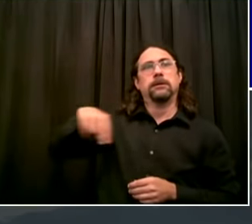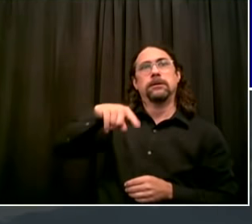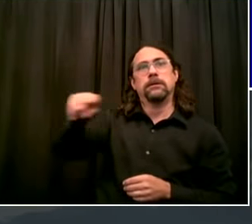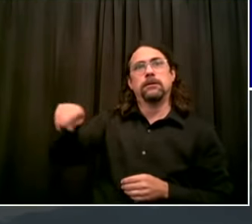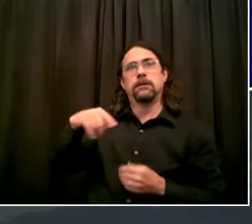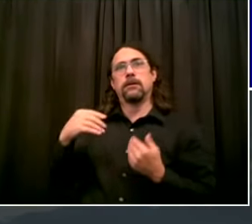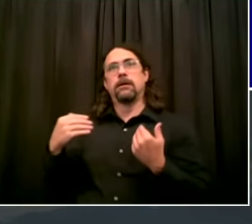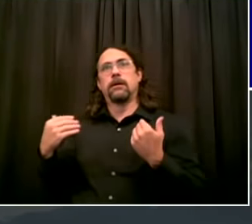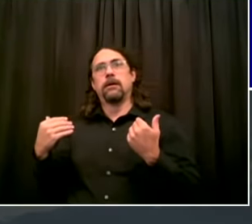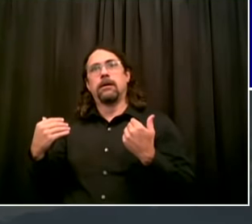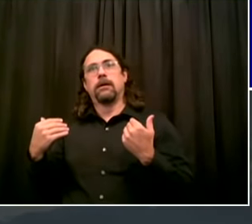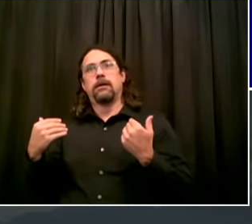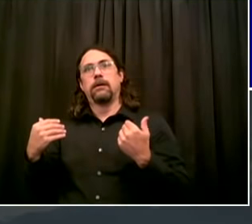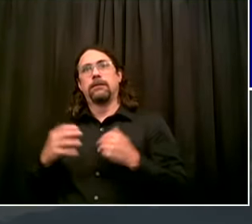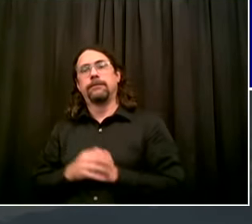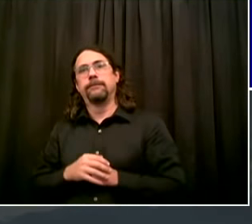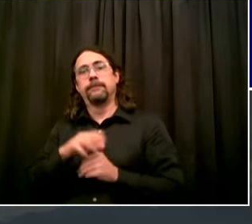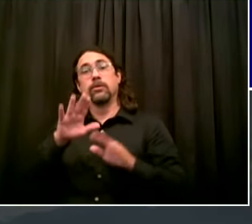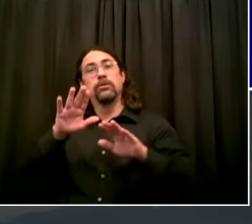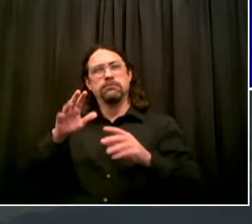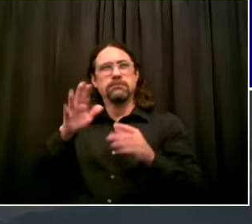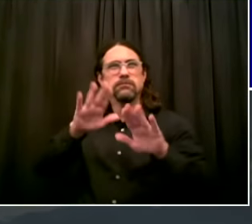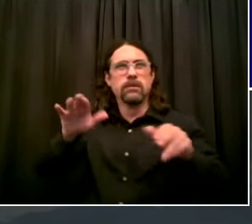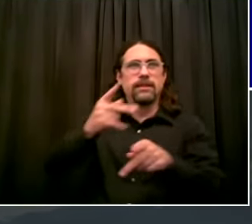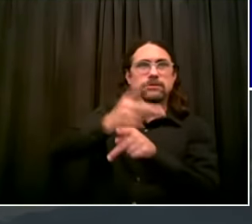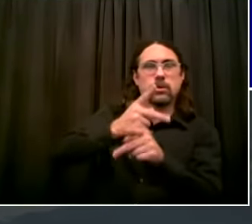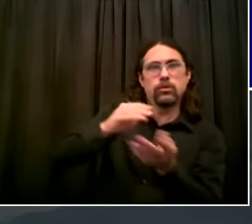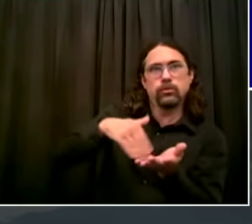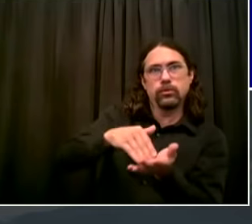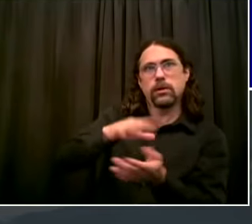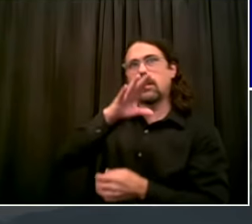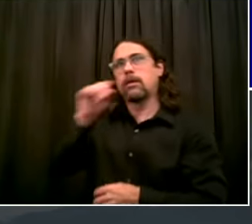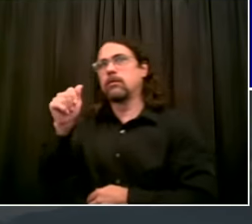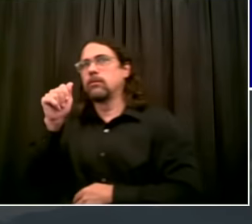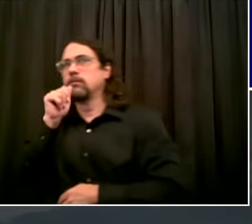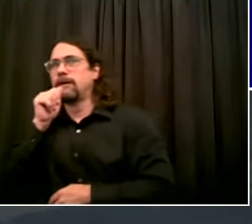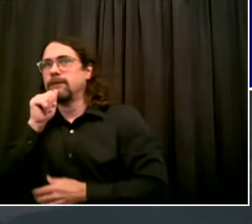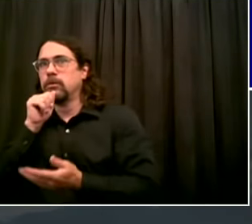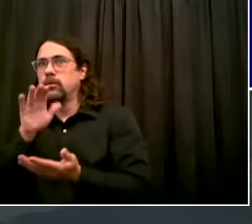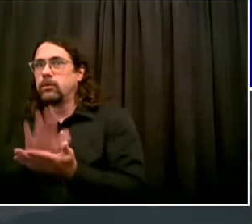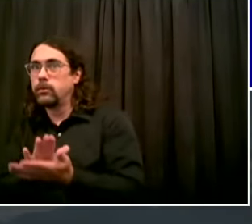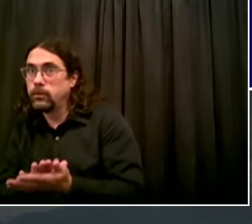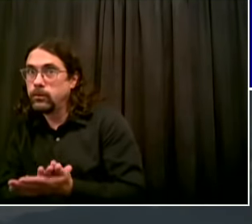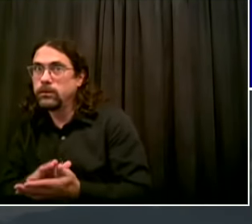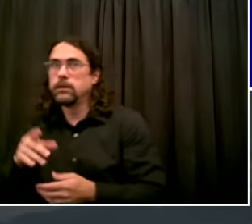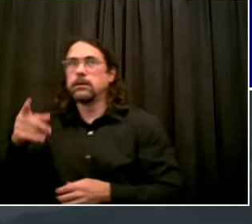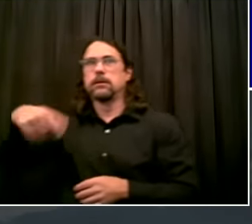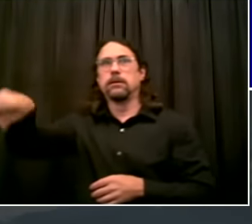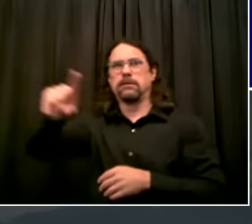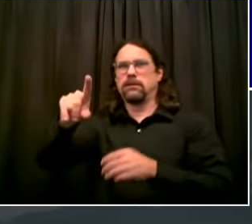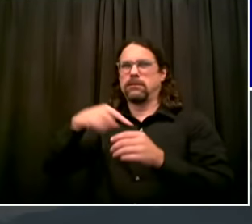HUNDREDS OF ADDITIONAL CITY AGENCY PERSONNEL HANDING OUT MASKS FOR FREE